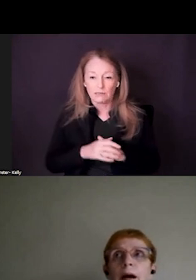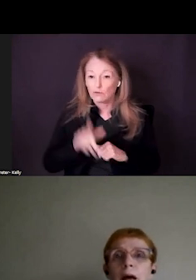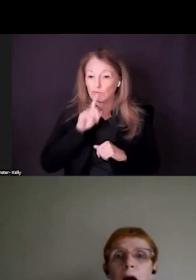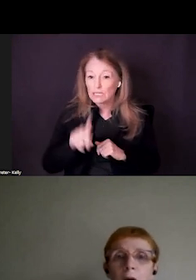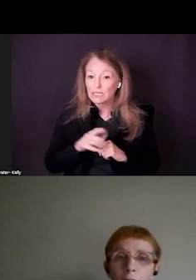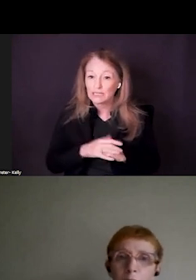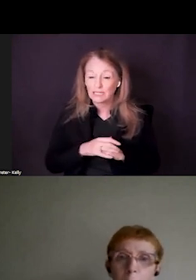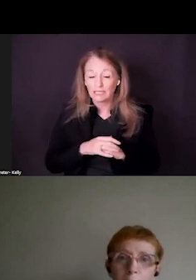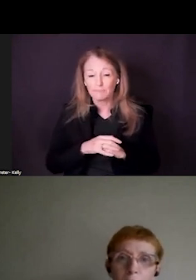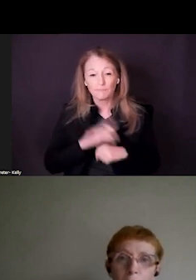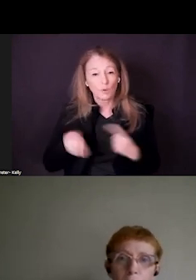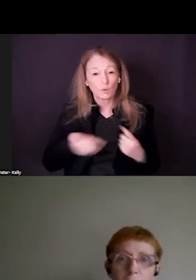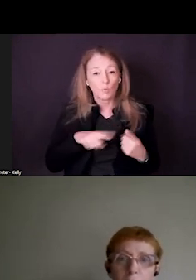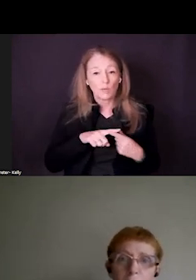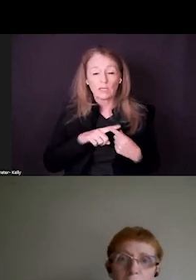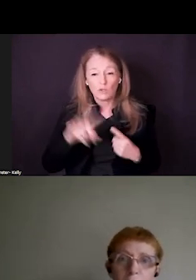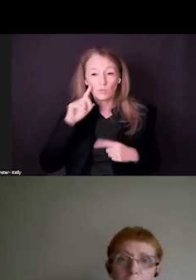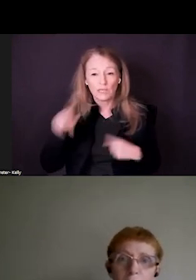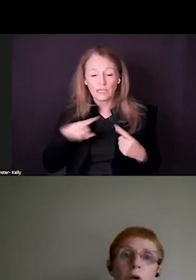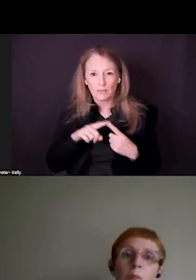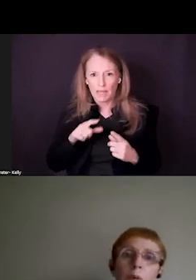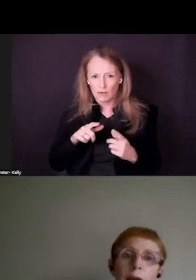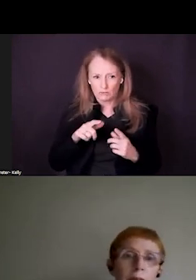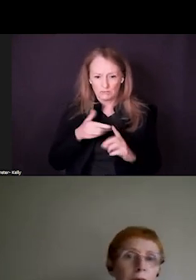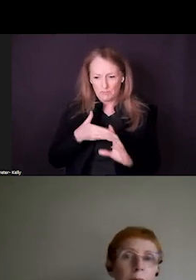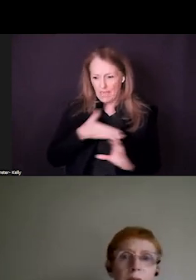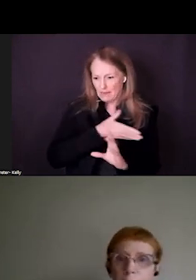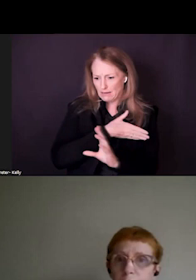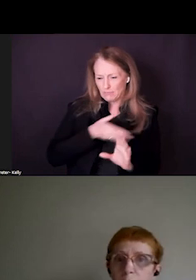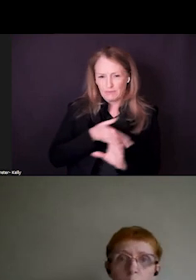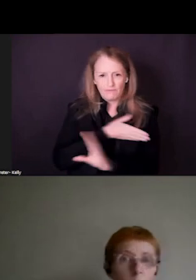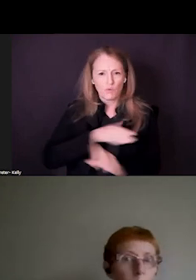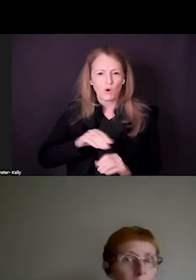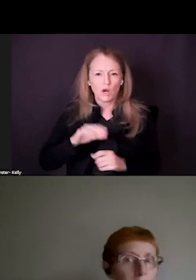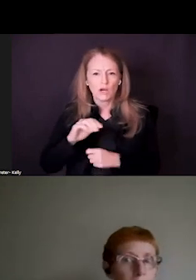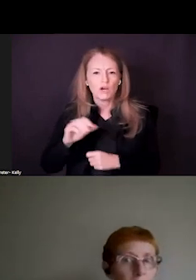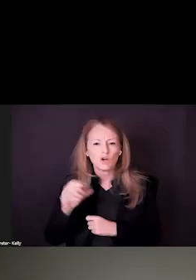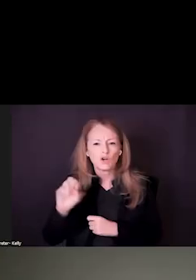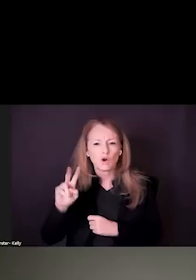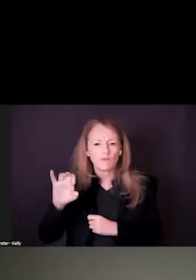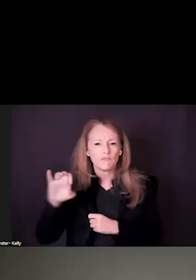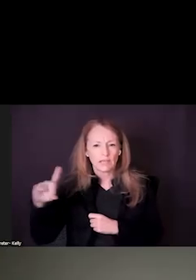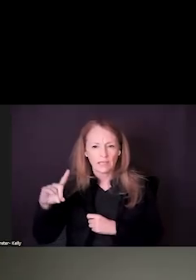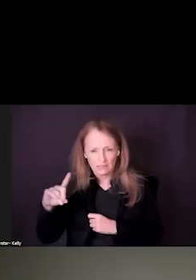ABOUT COVID-19. EVERYONE AGREES THAT THE WORLD IS FACING AN